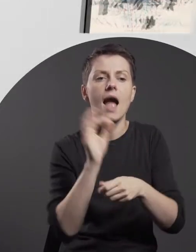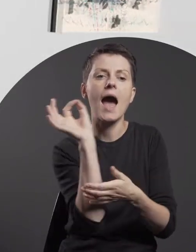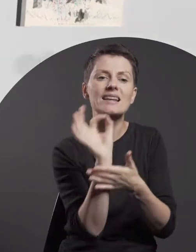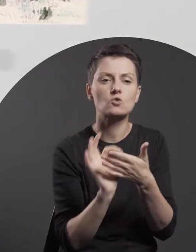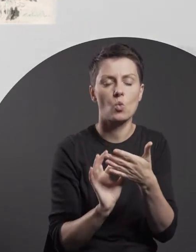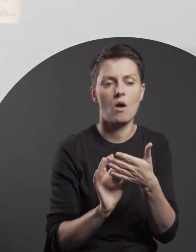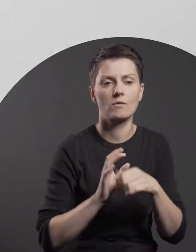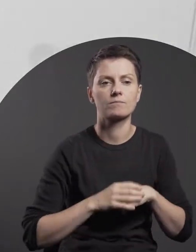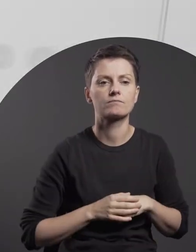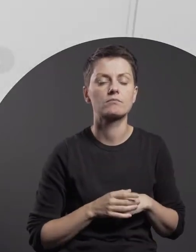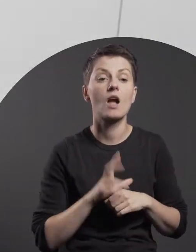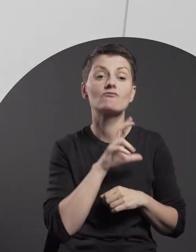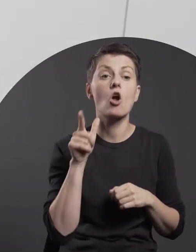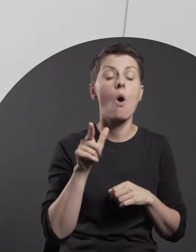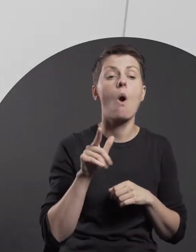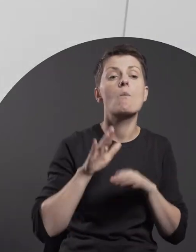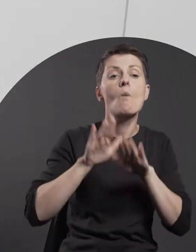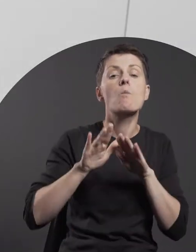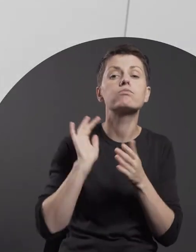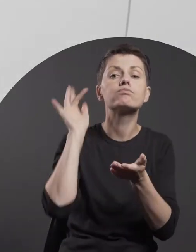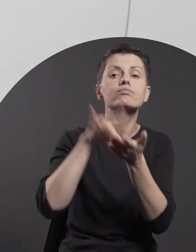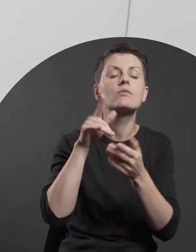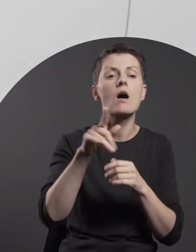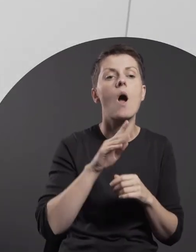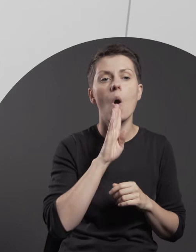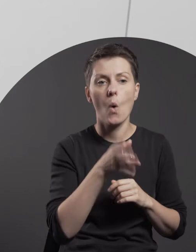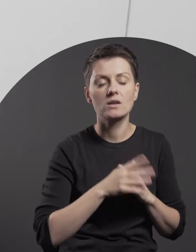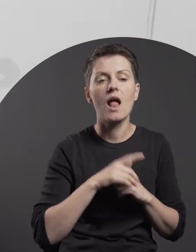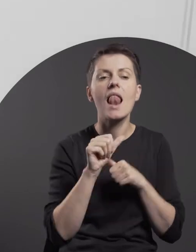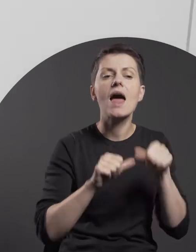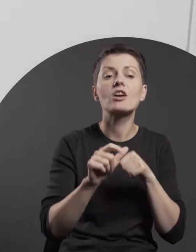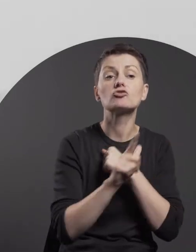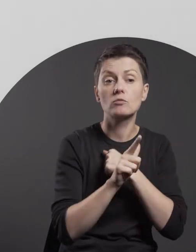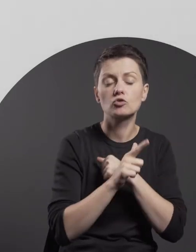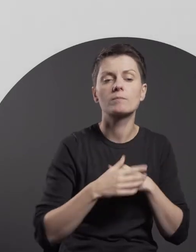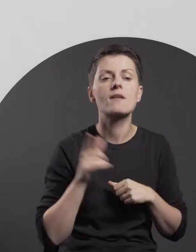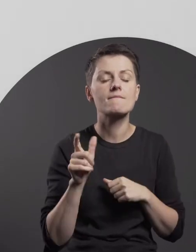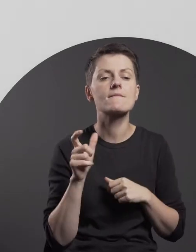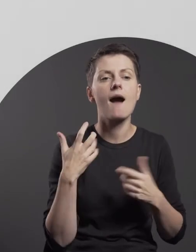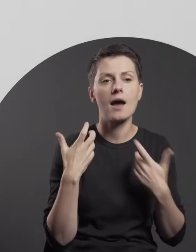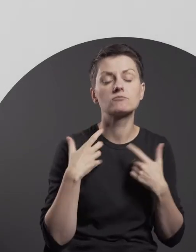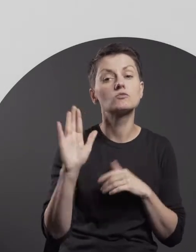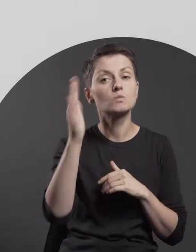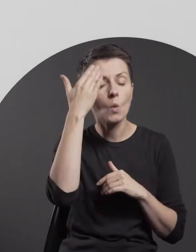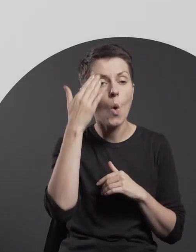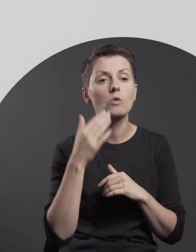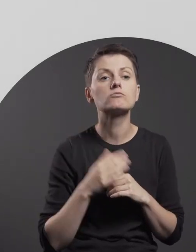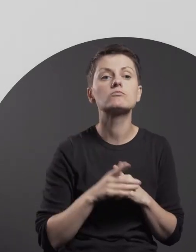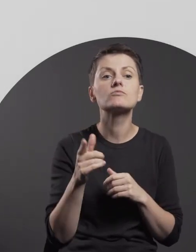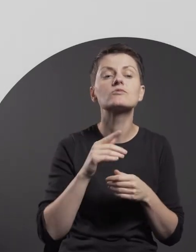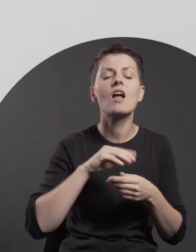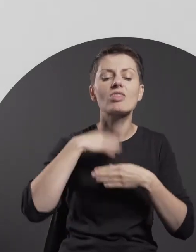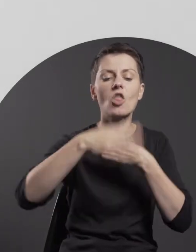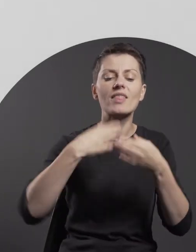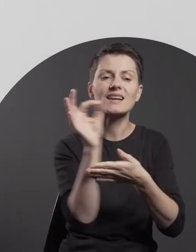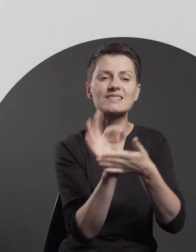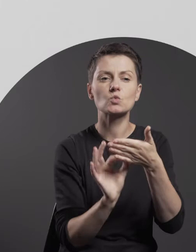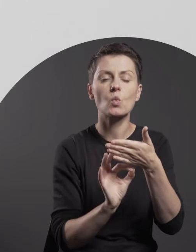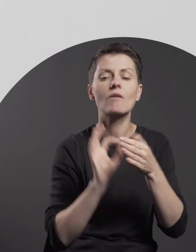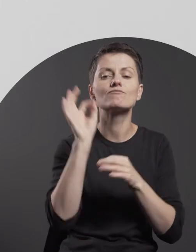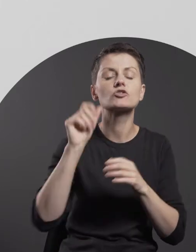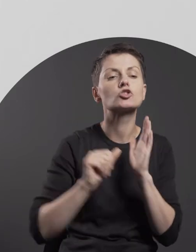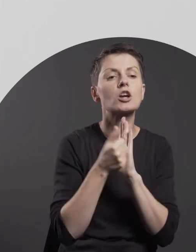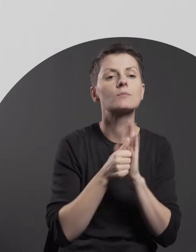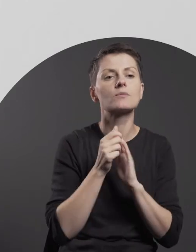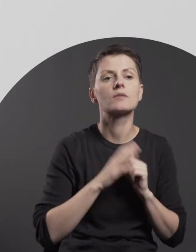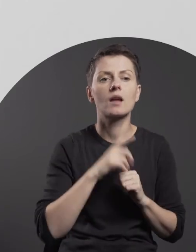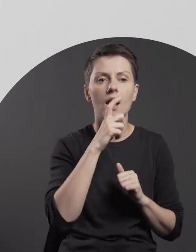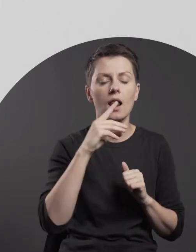In the 1970s, during his trip to the USA, Ciecierski saw sculptor Claes Oldenburg’s drawing notebook.